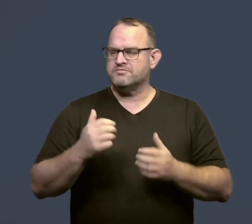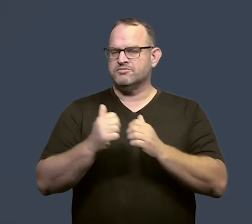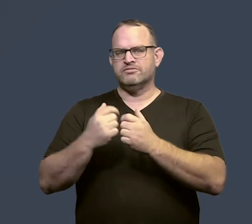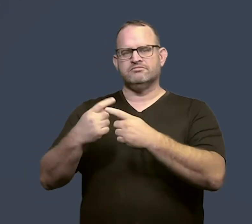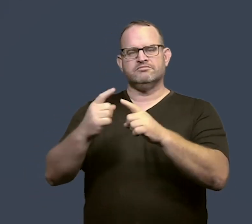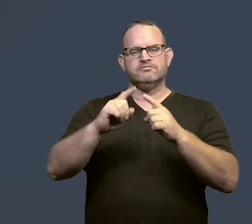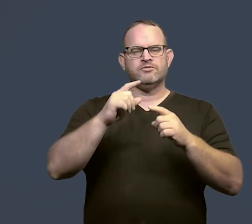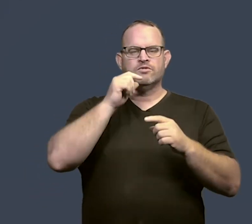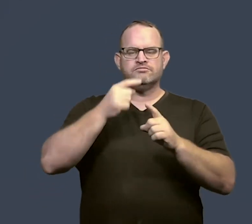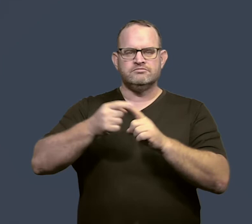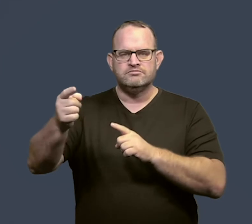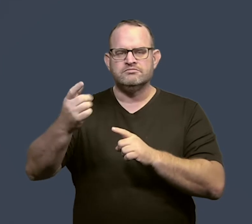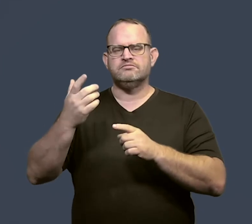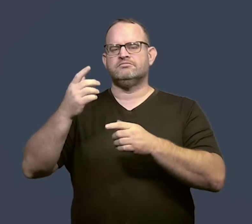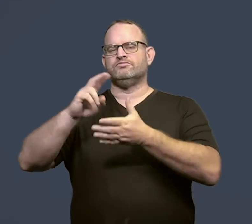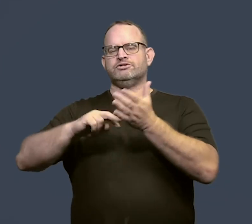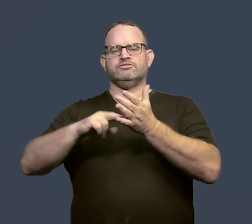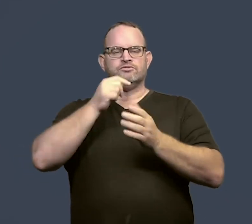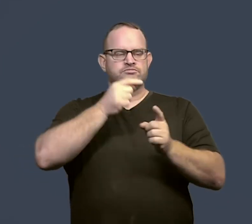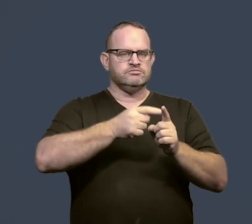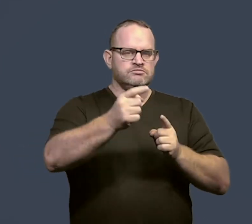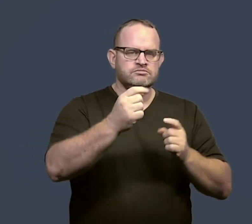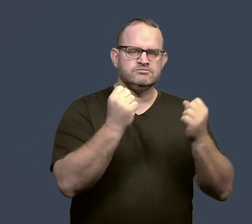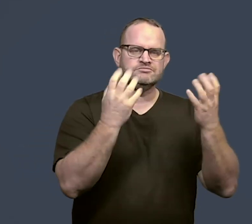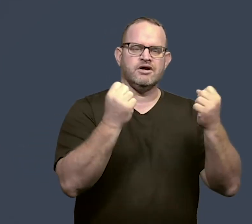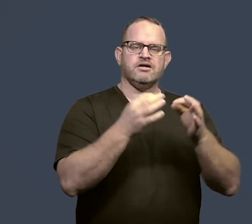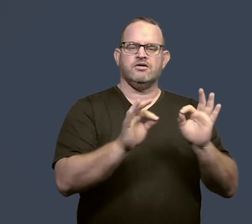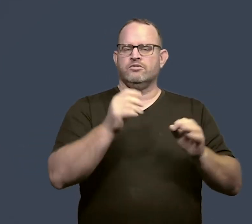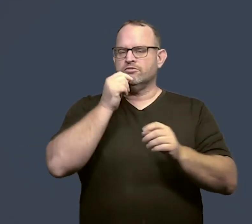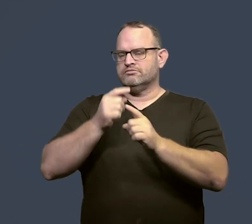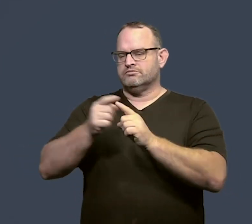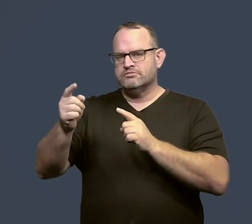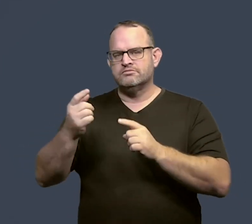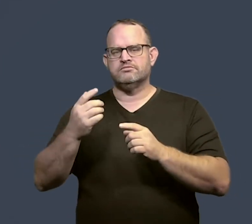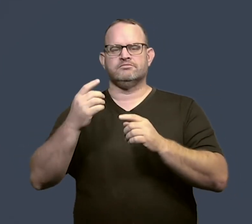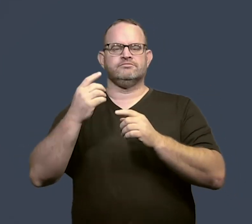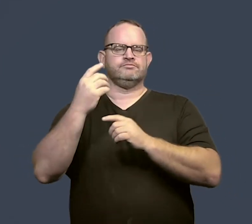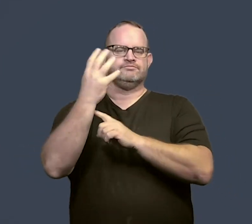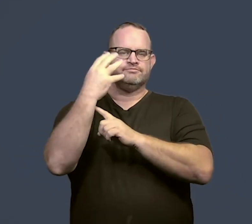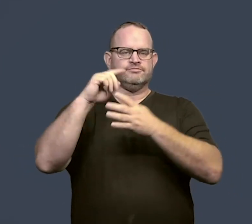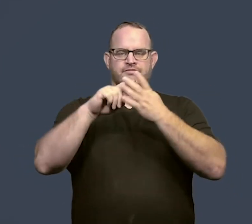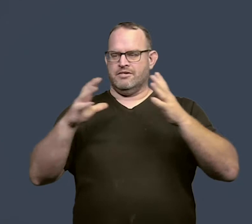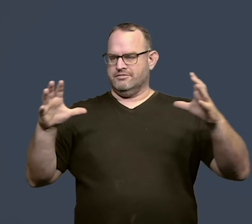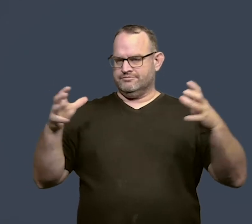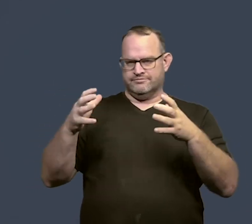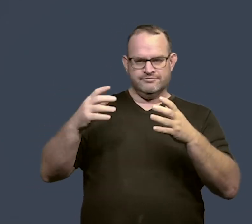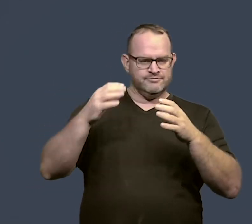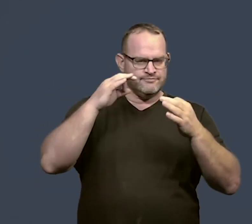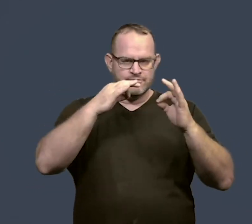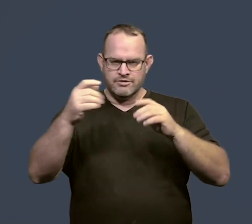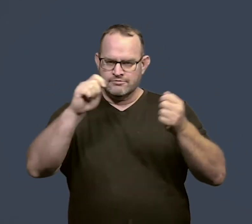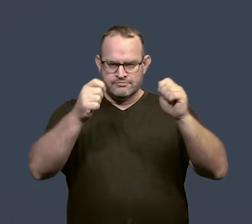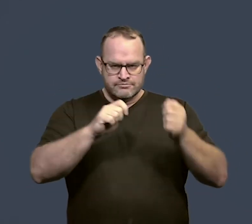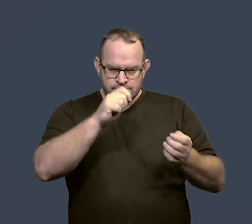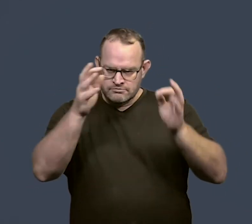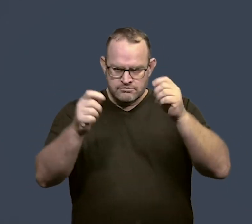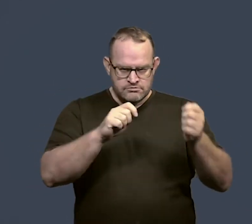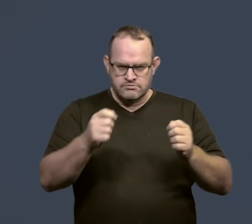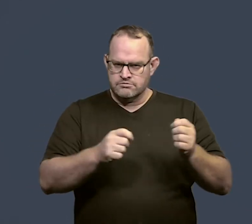While developing the guidelines, we included input from different specialists and developers from around the world.